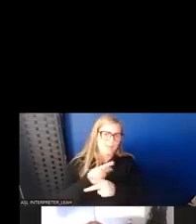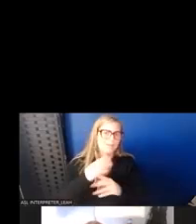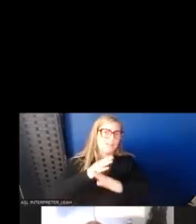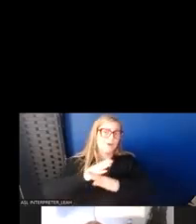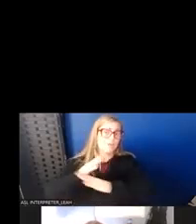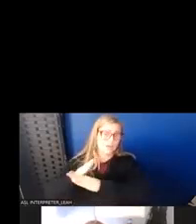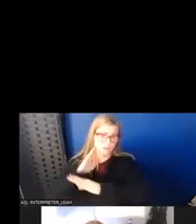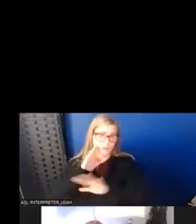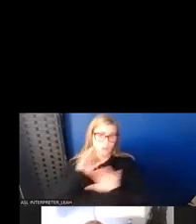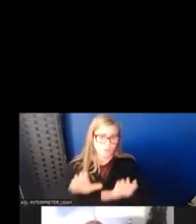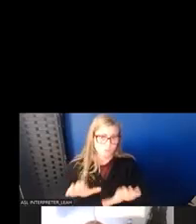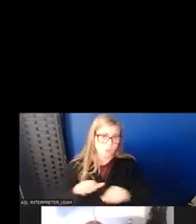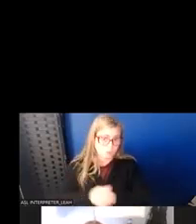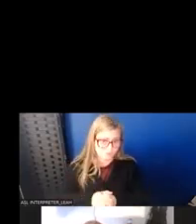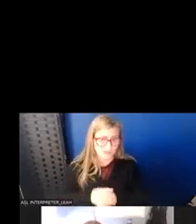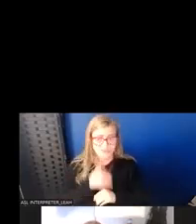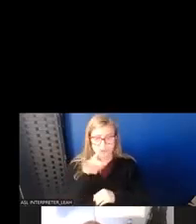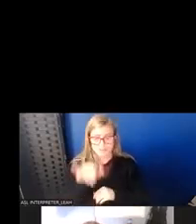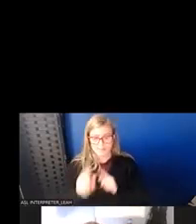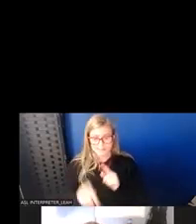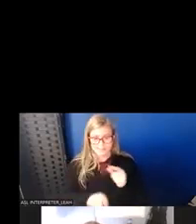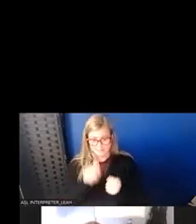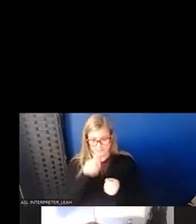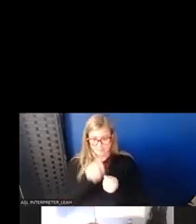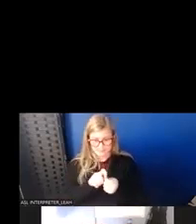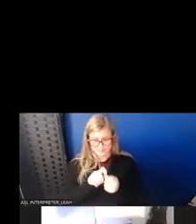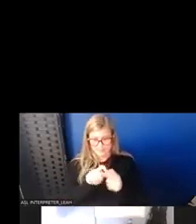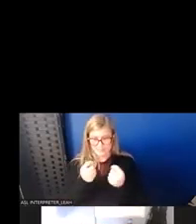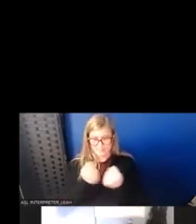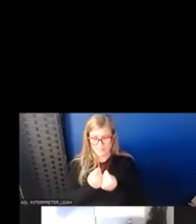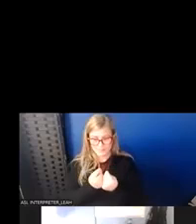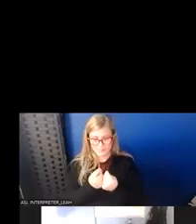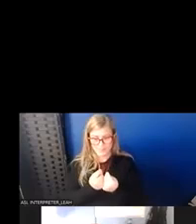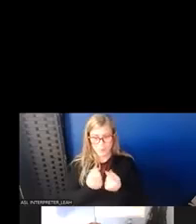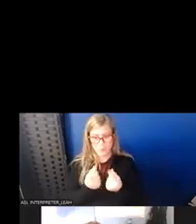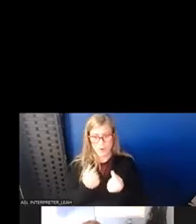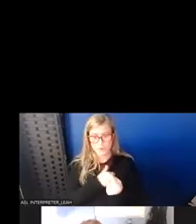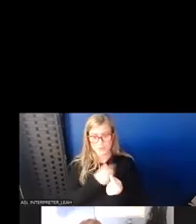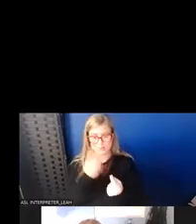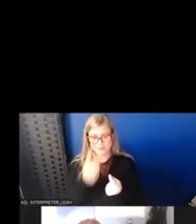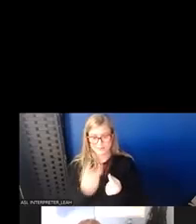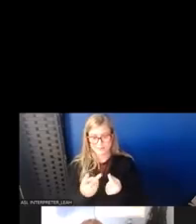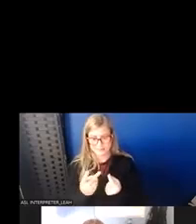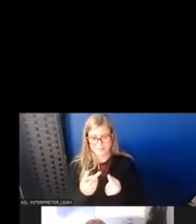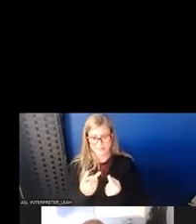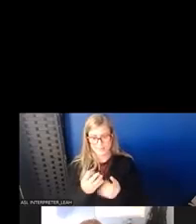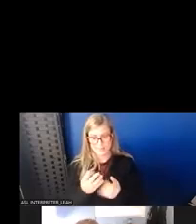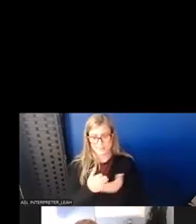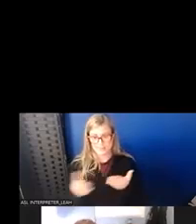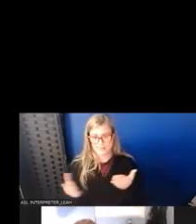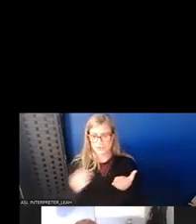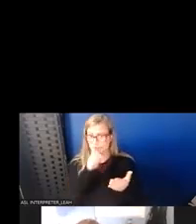So in this particular team, what we see, some of the things that are really important in predicting whether our team is